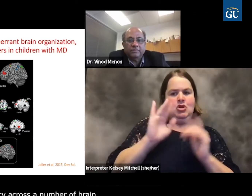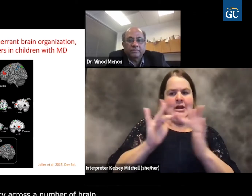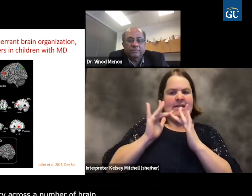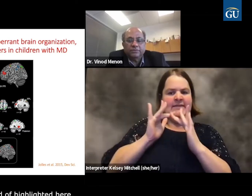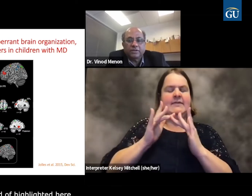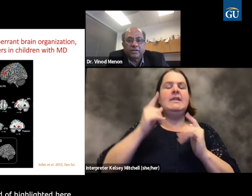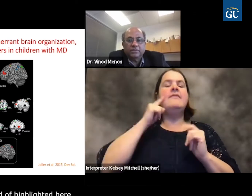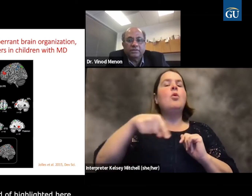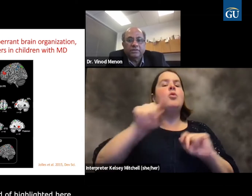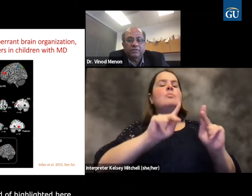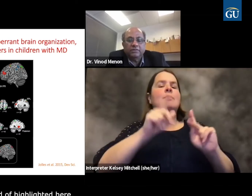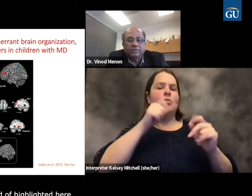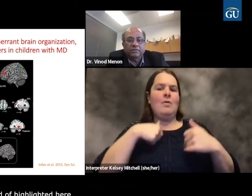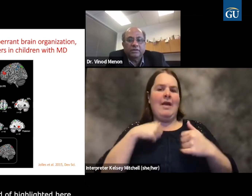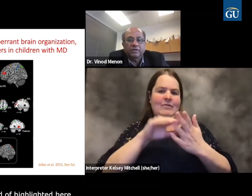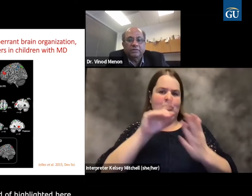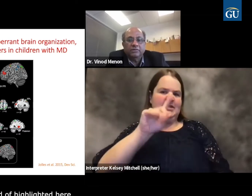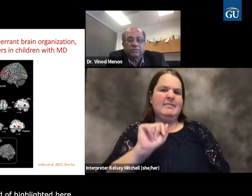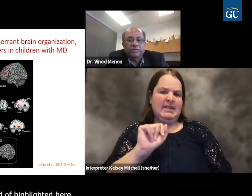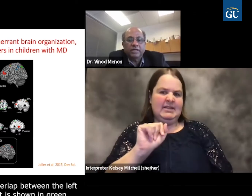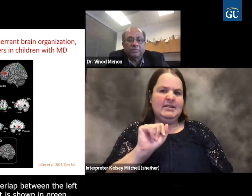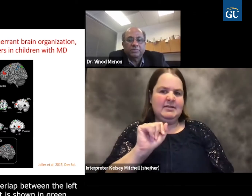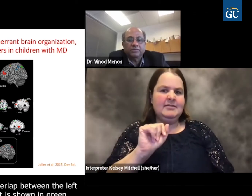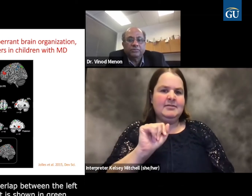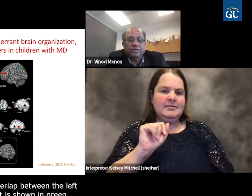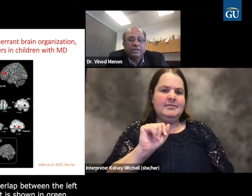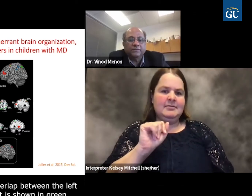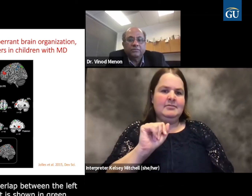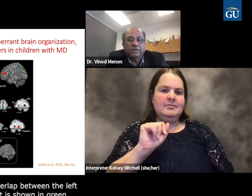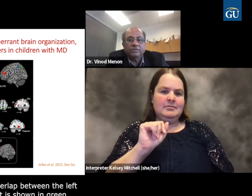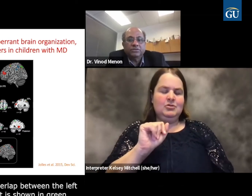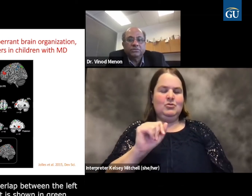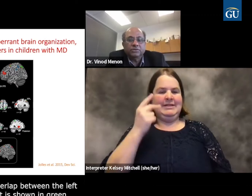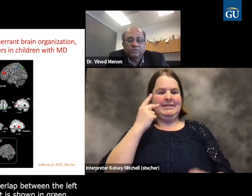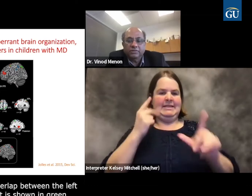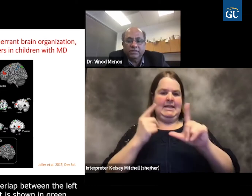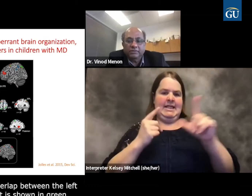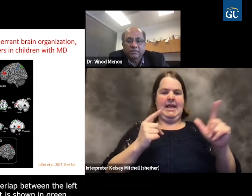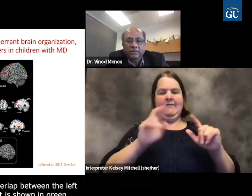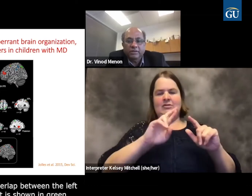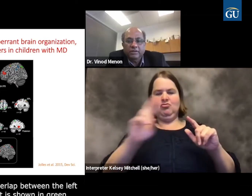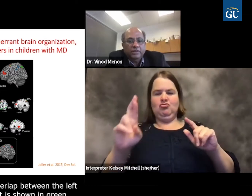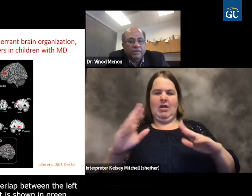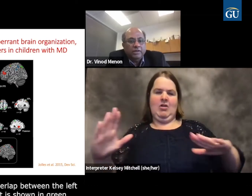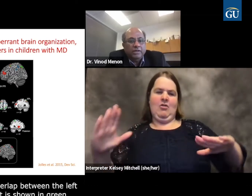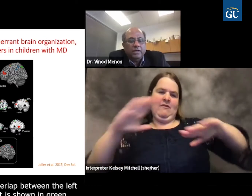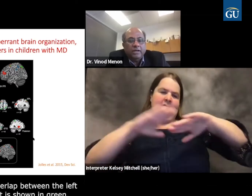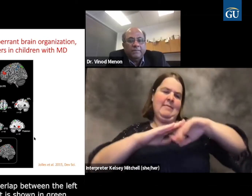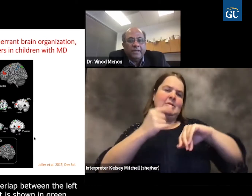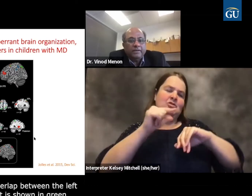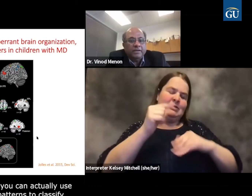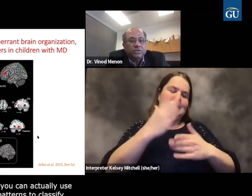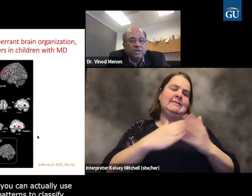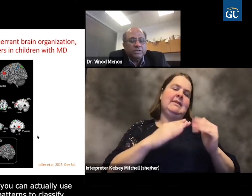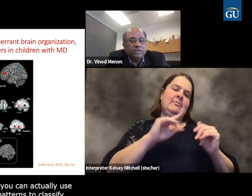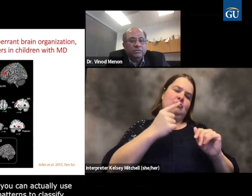brain areas kind of highlighted here and the overlap between the left and right